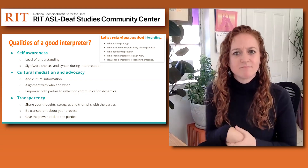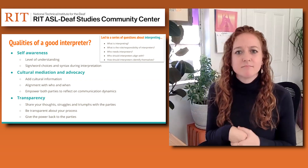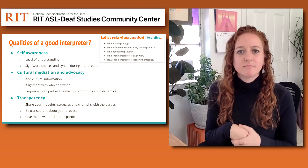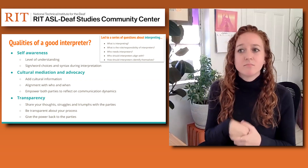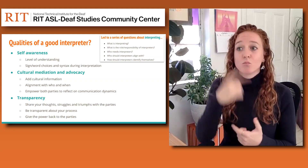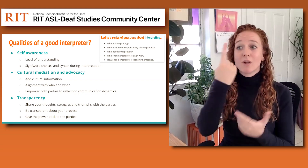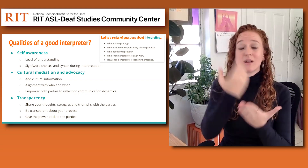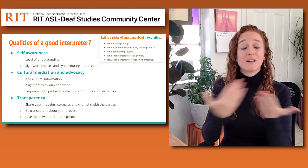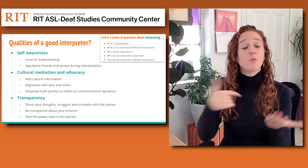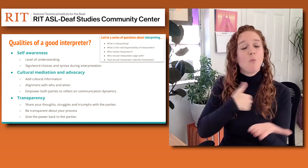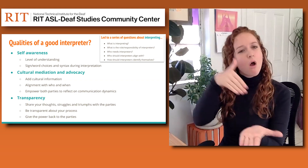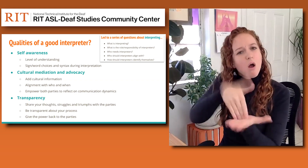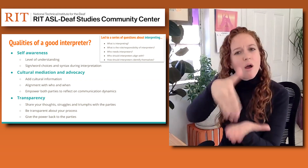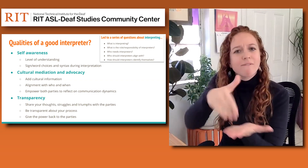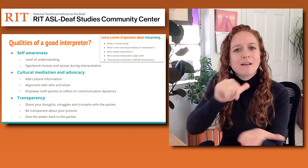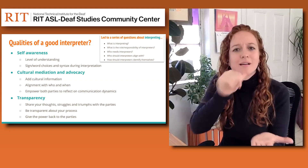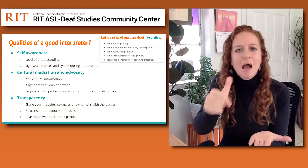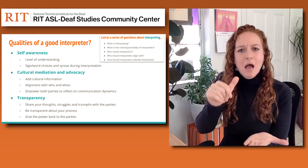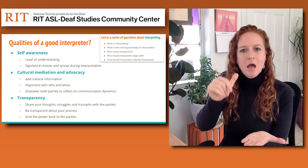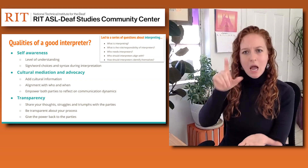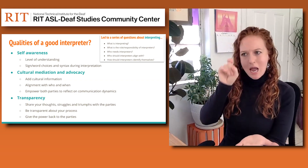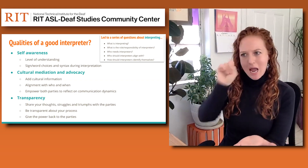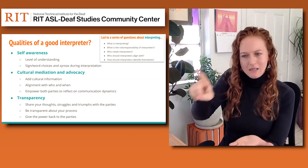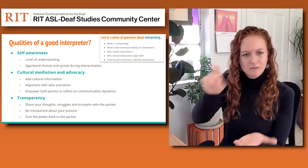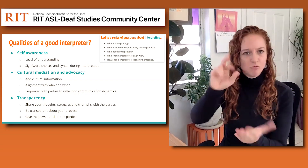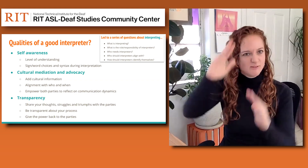Qualities of a good interpreter.